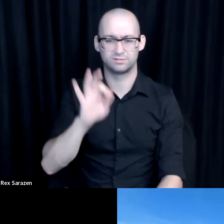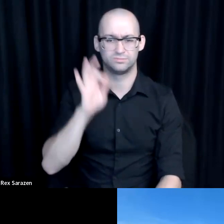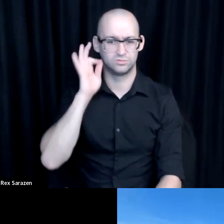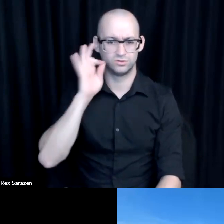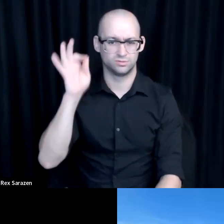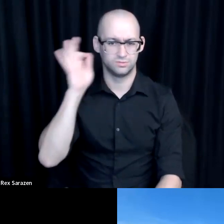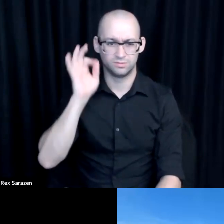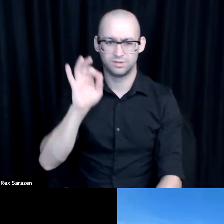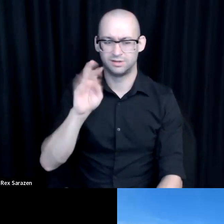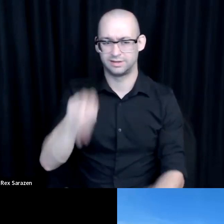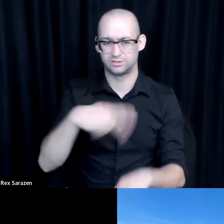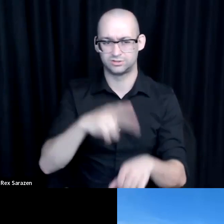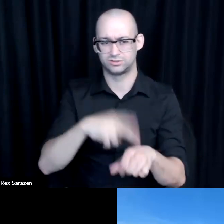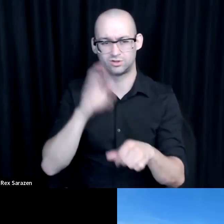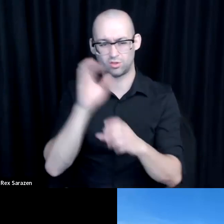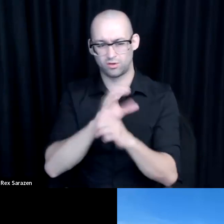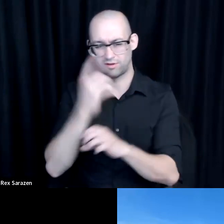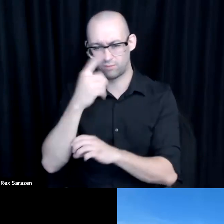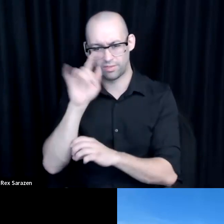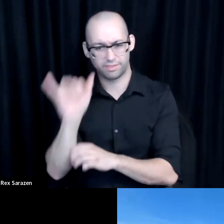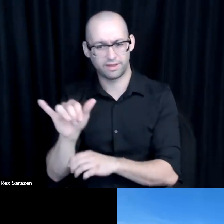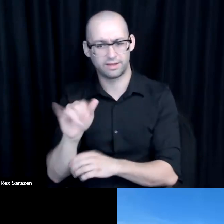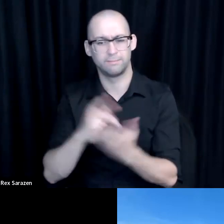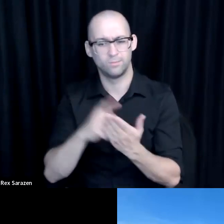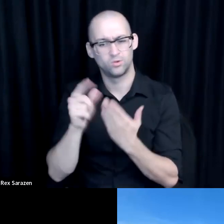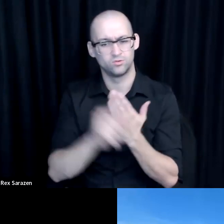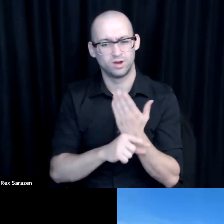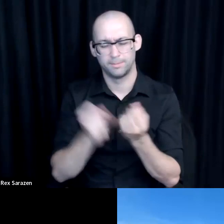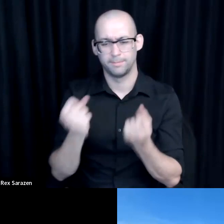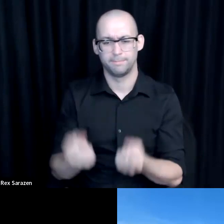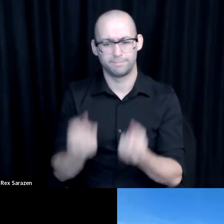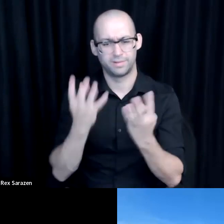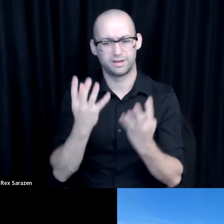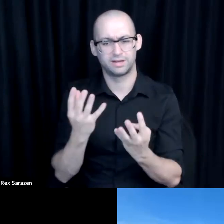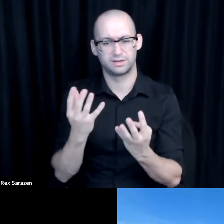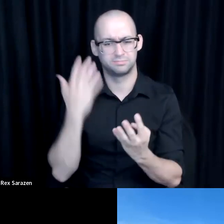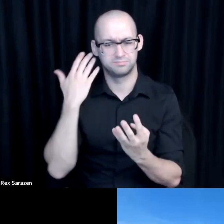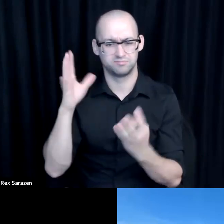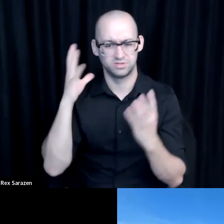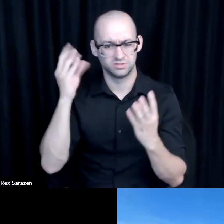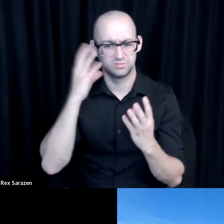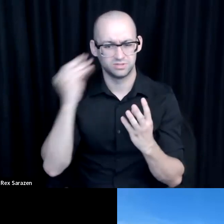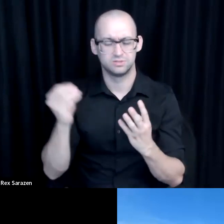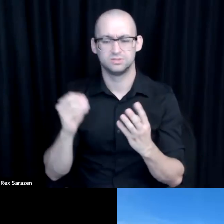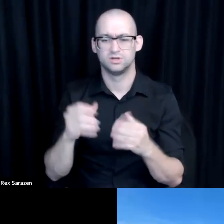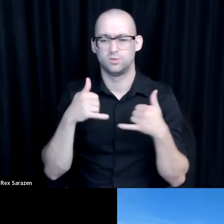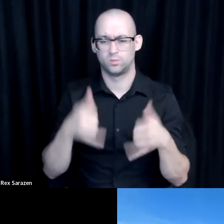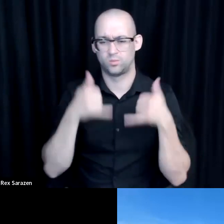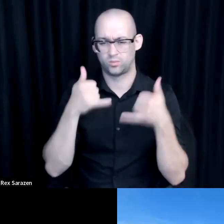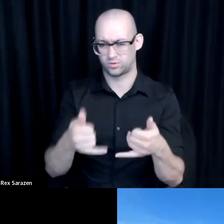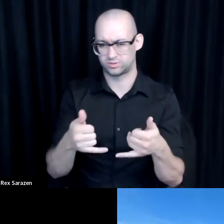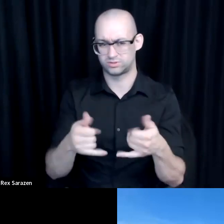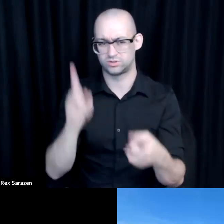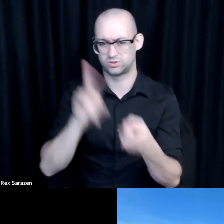Connectivity Program and many have been, awards have been made to the state of California, and so